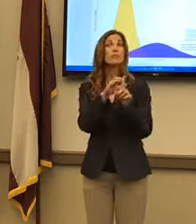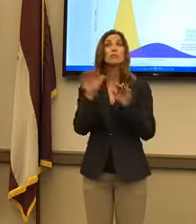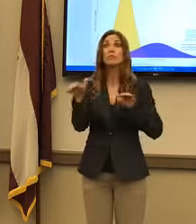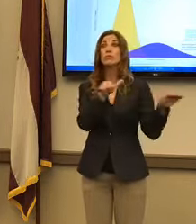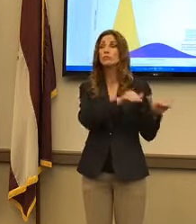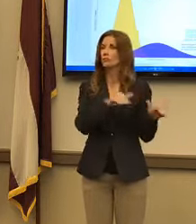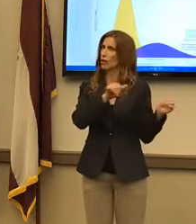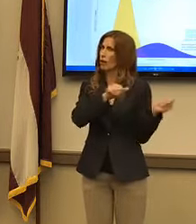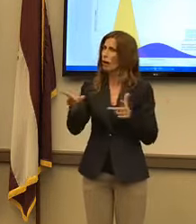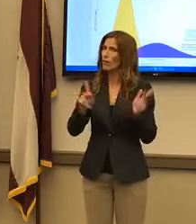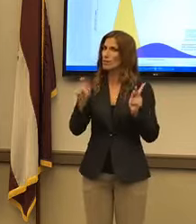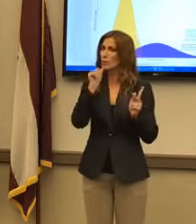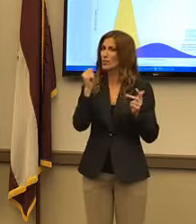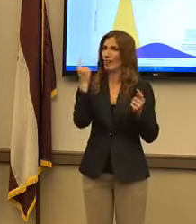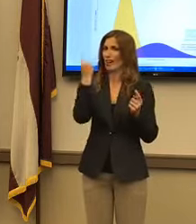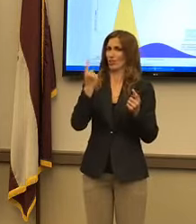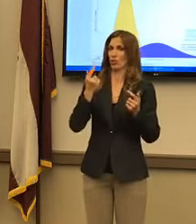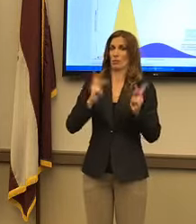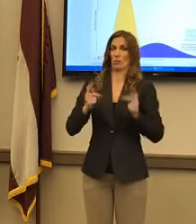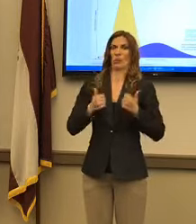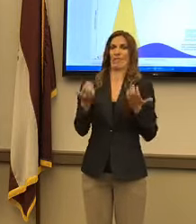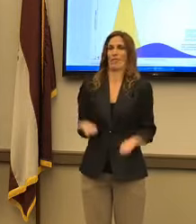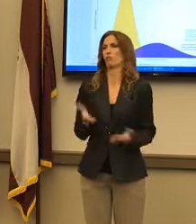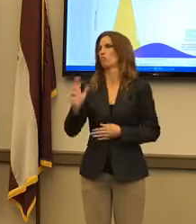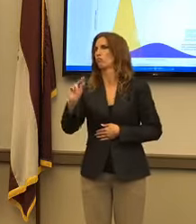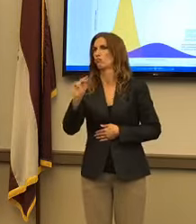these individuals are considered Montgomery County residents but we do